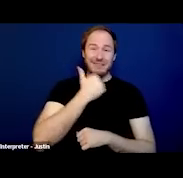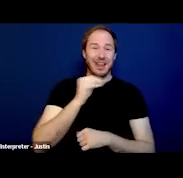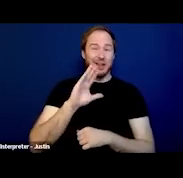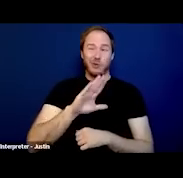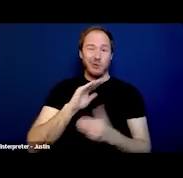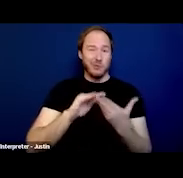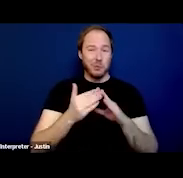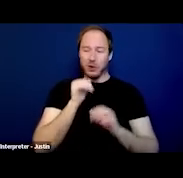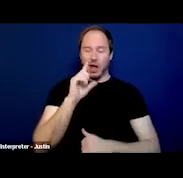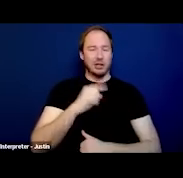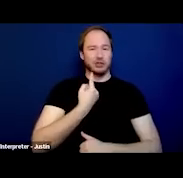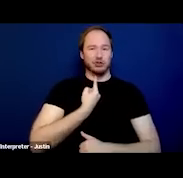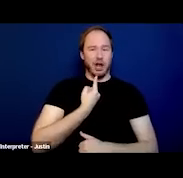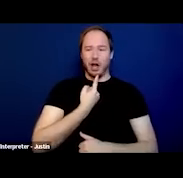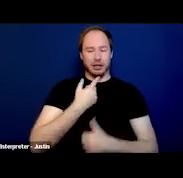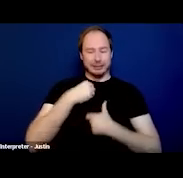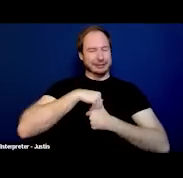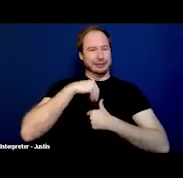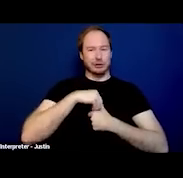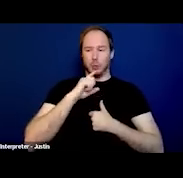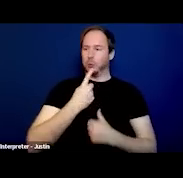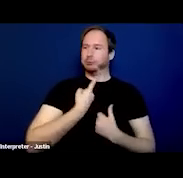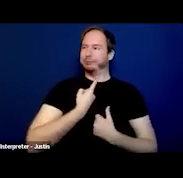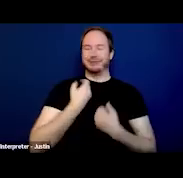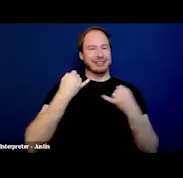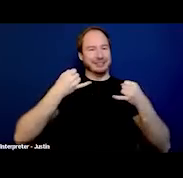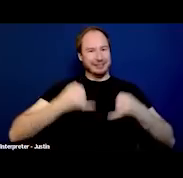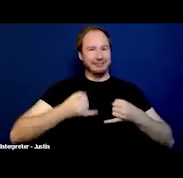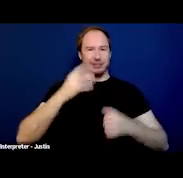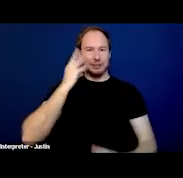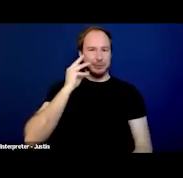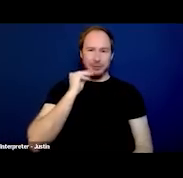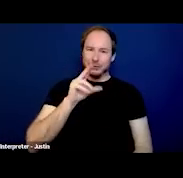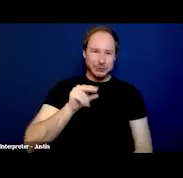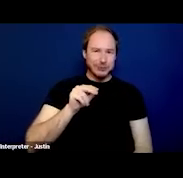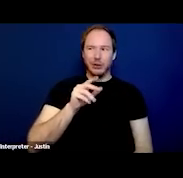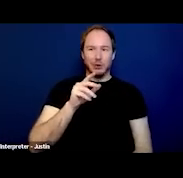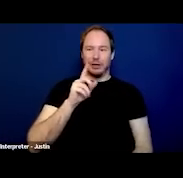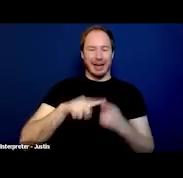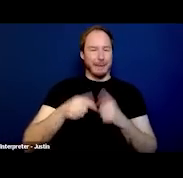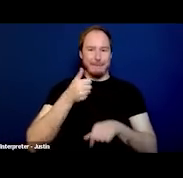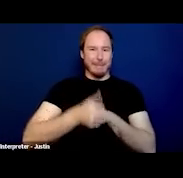It's not just an internal experience of the mental illness that is to blame for an individual